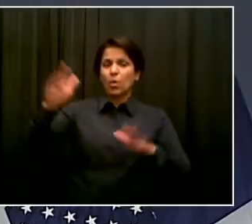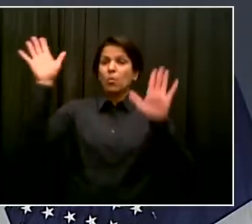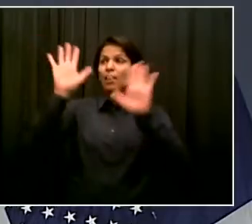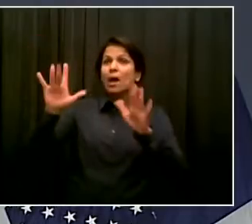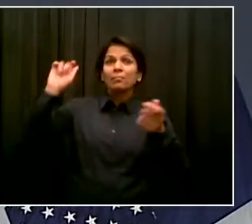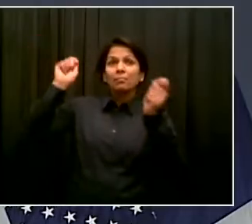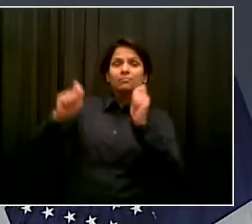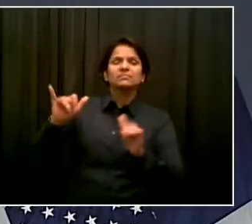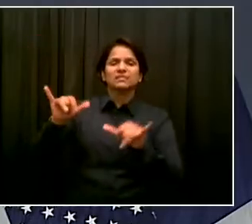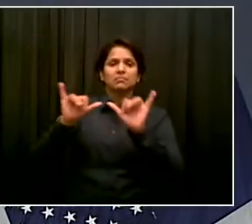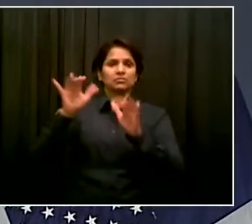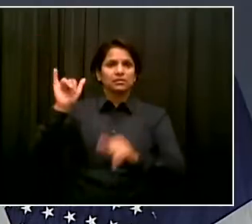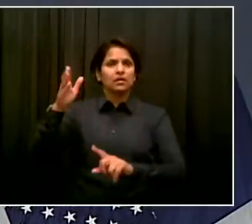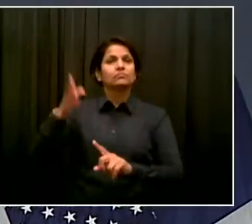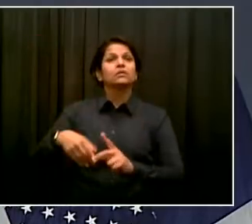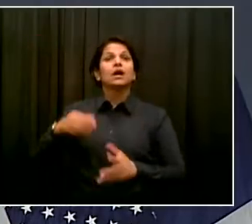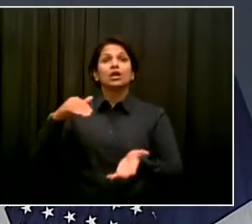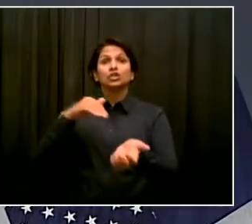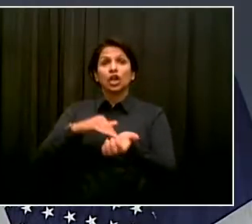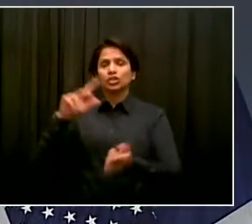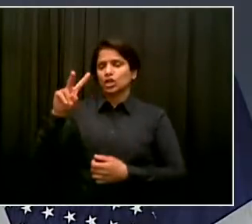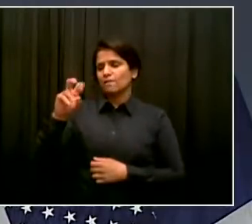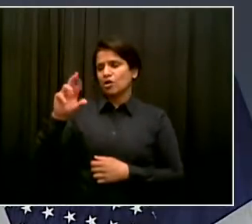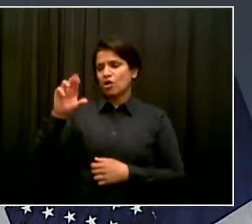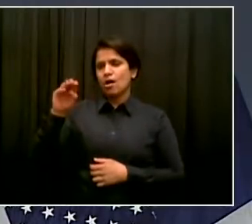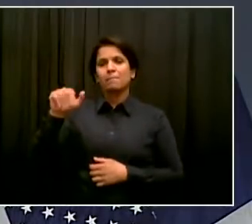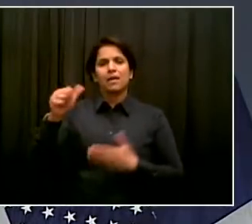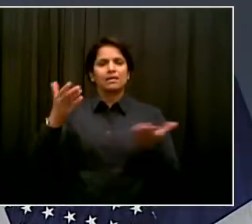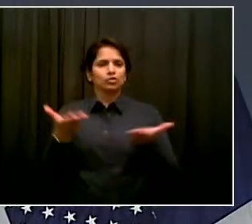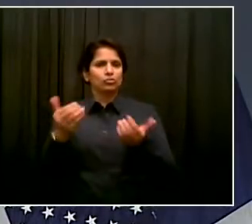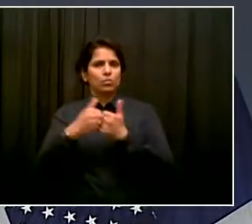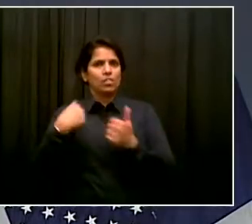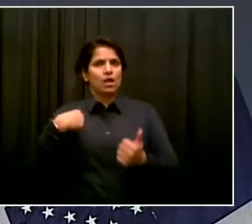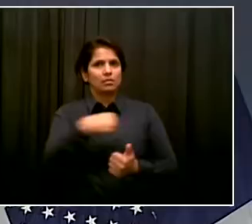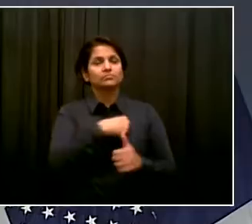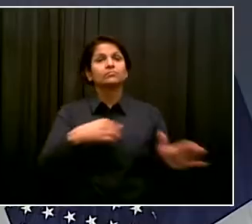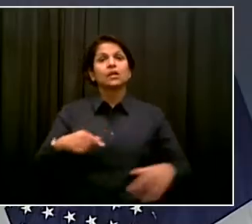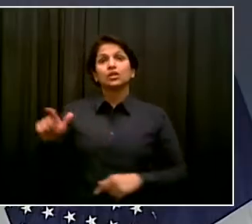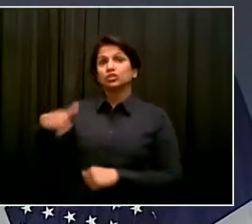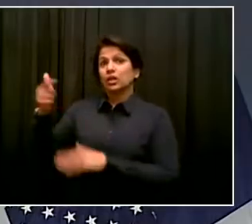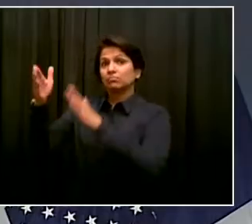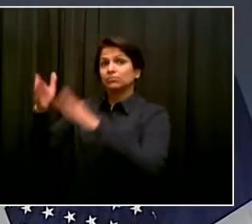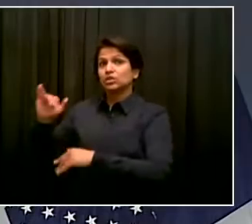CORPORATE COUNCILMAN JIM JOHNSON